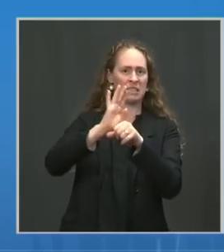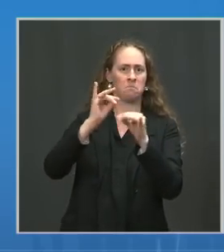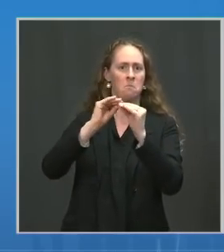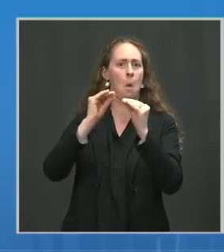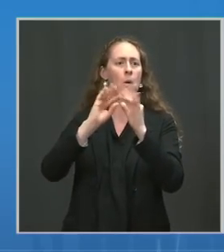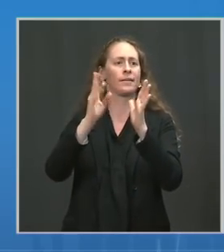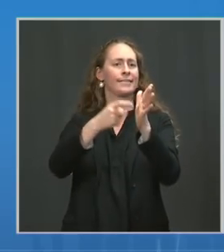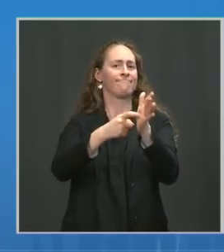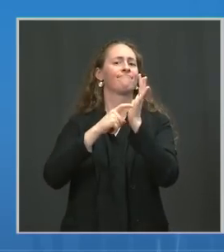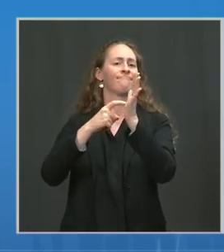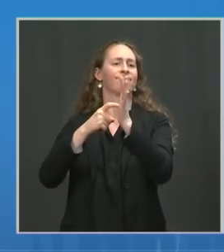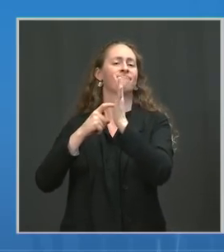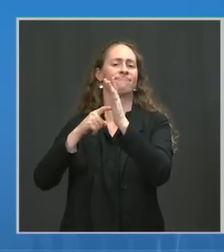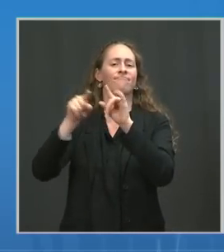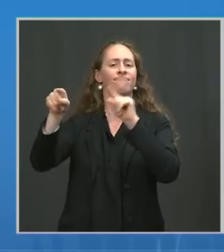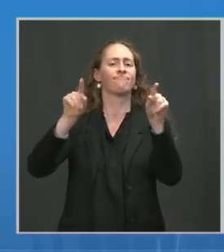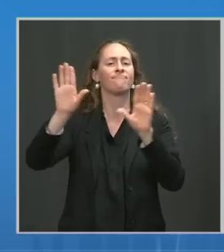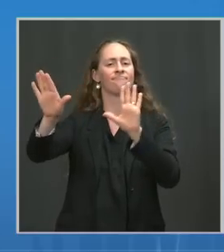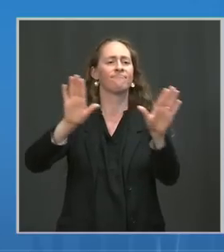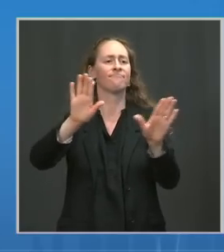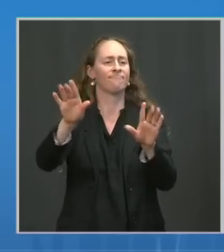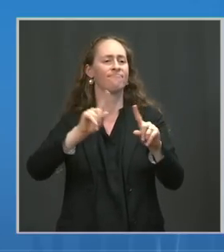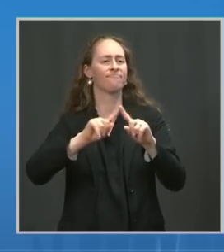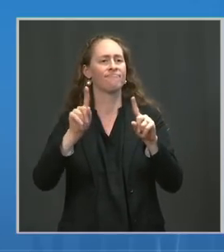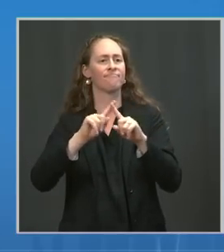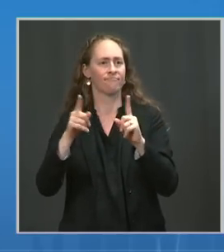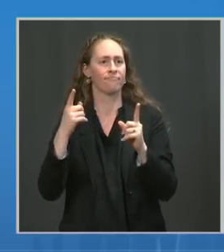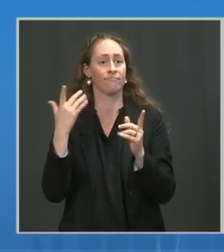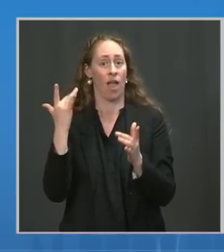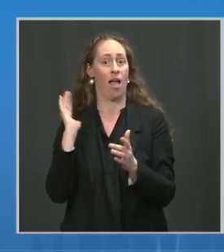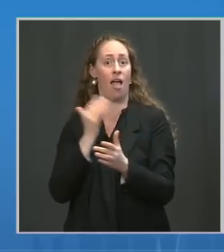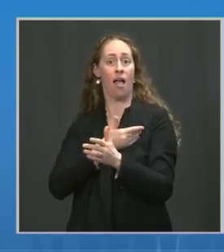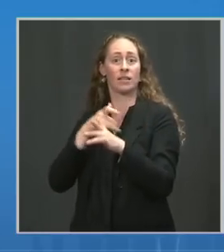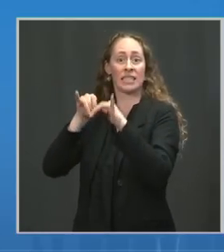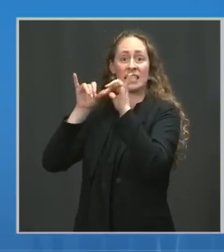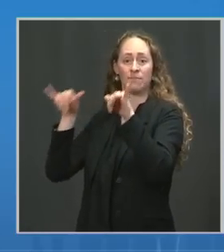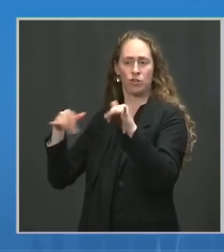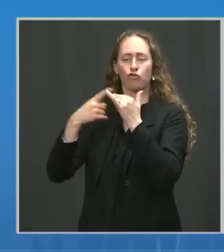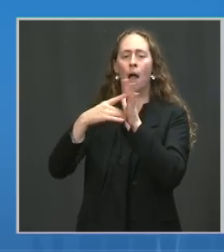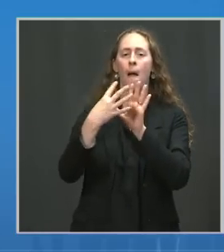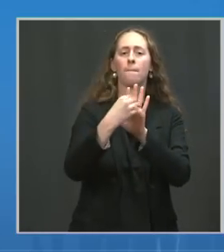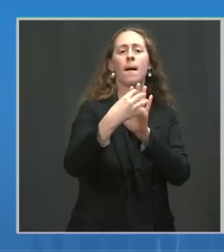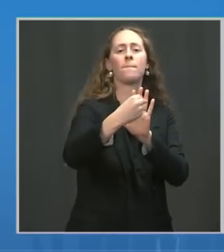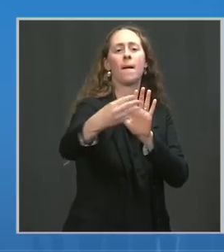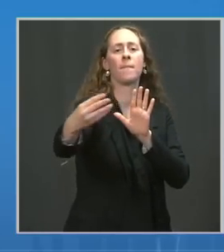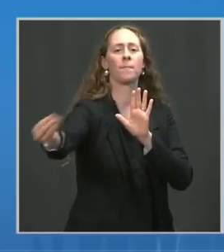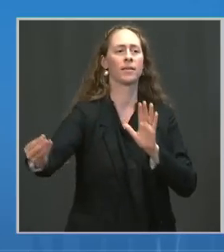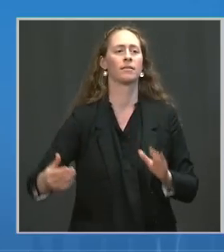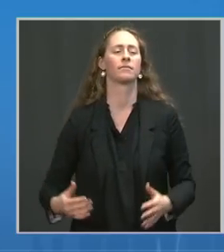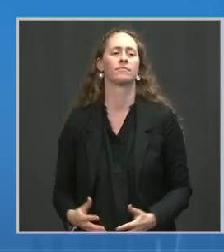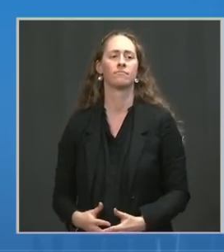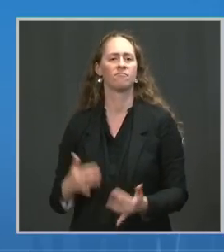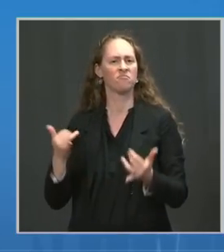that are modeled after our system or similar to our system, or requiring vaccinations across the board.